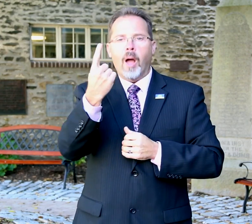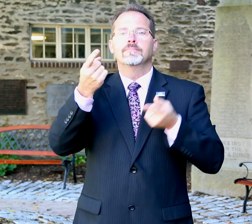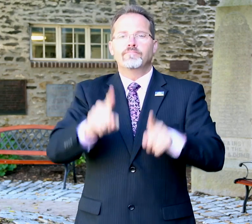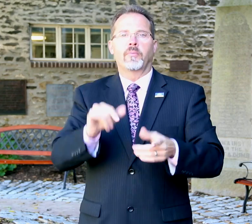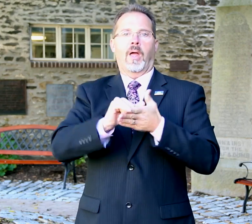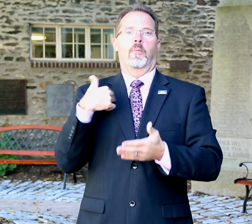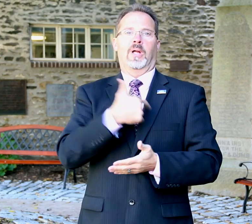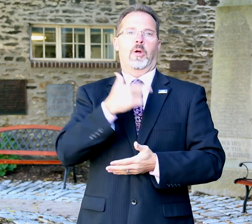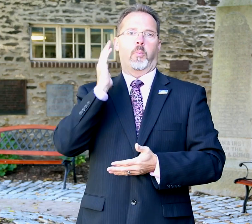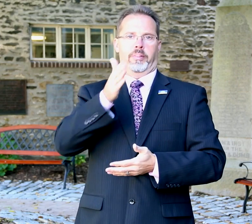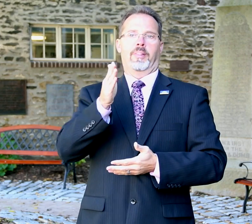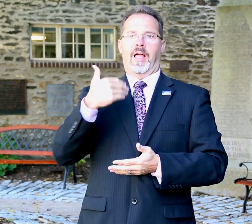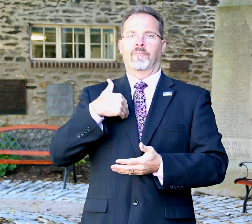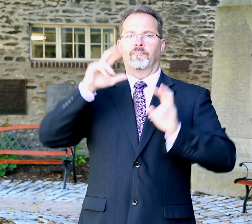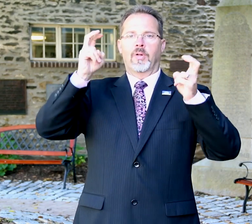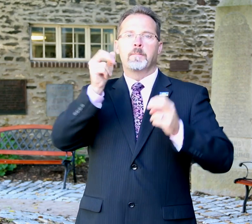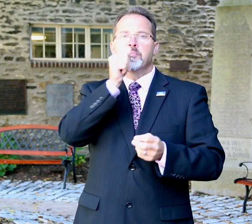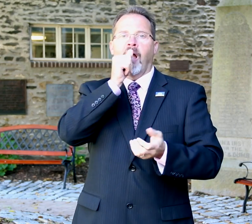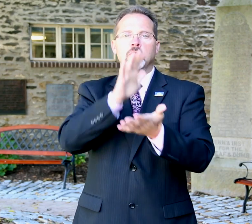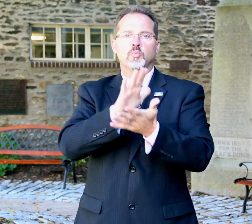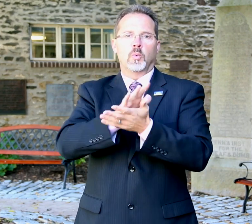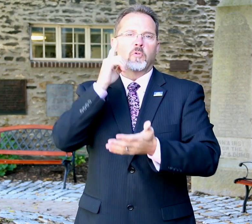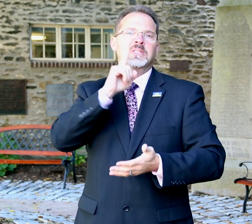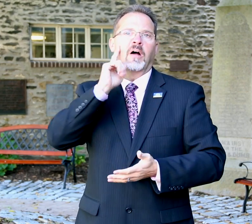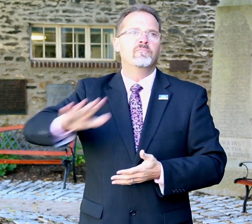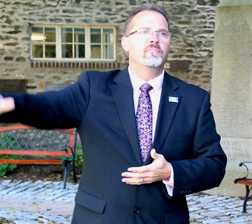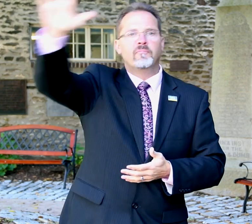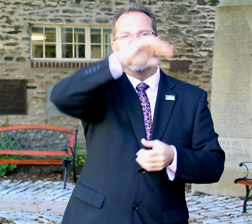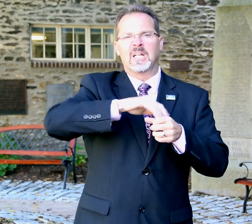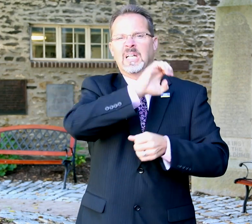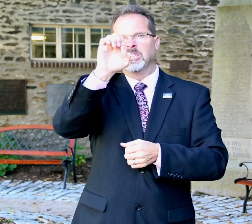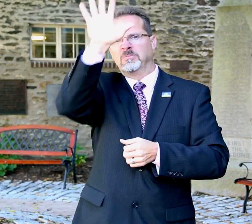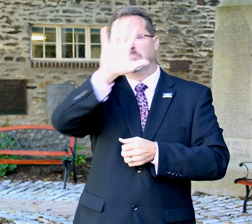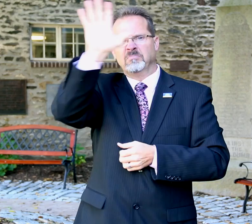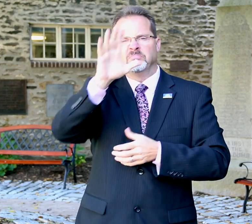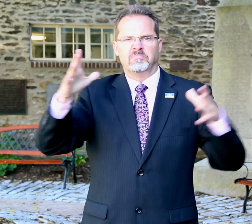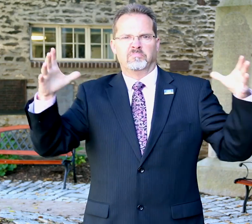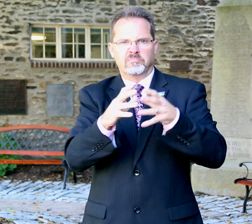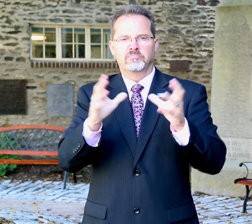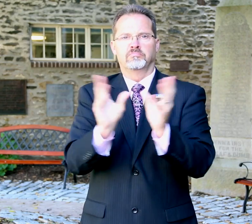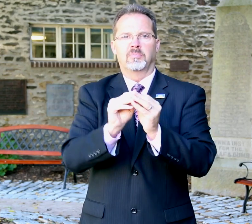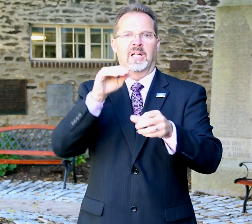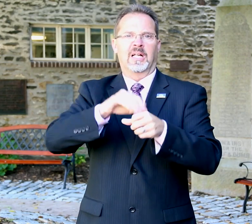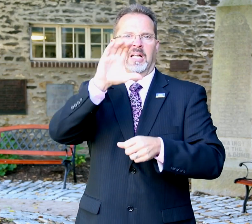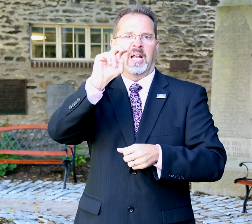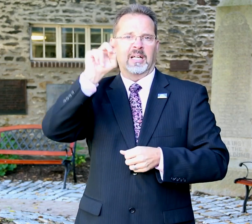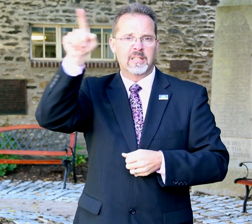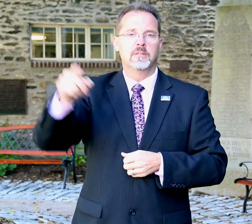One is we will have a Private Schools for the Deaf group for the Eastern Region, meeting in CT, where we will go.